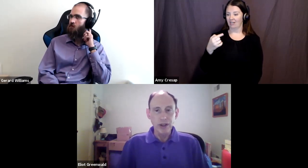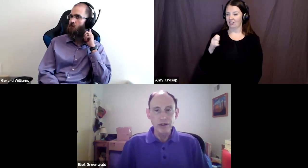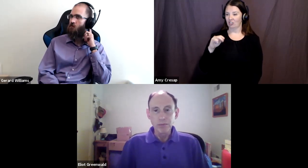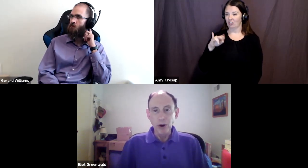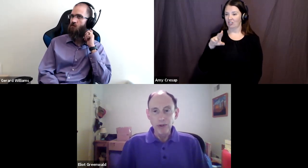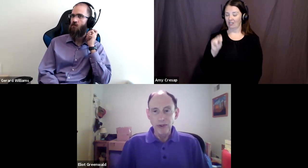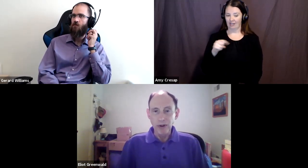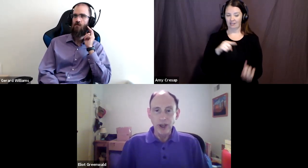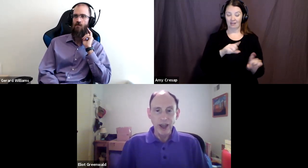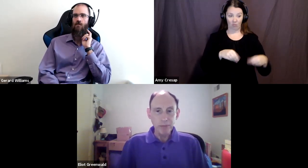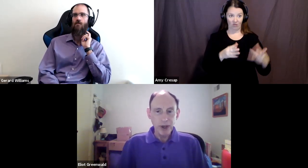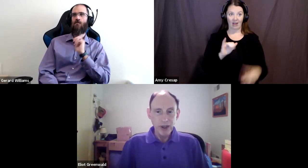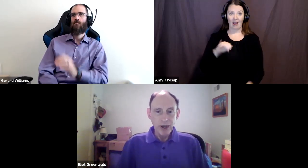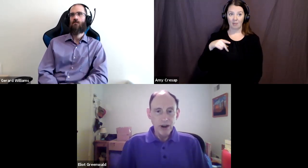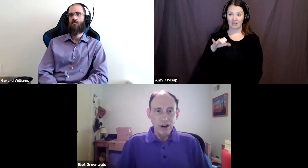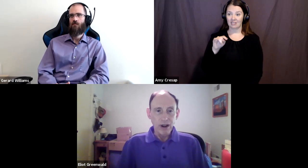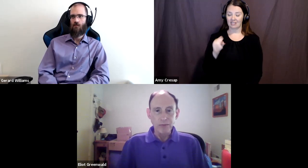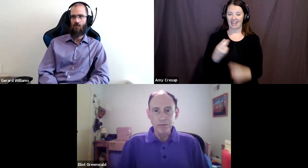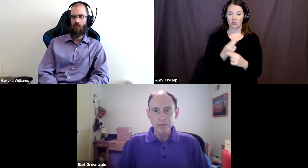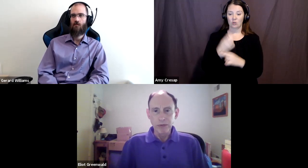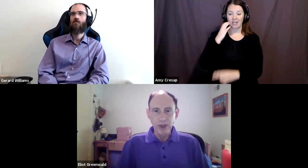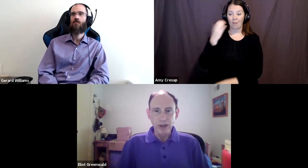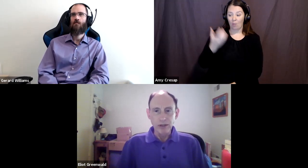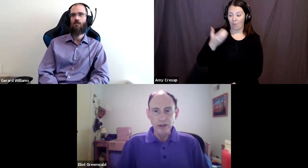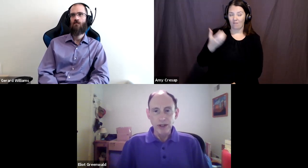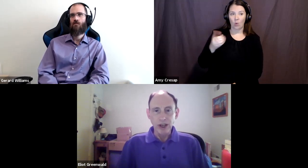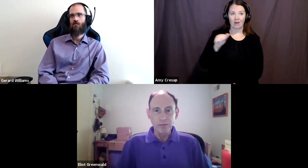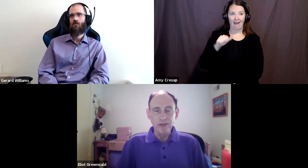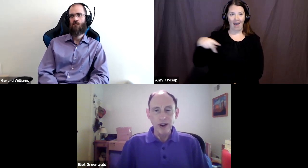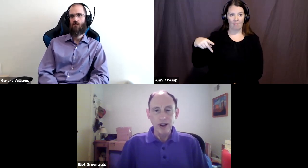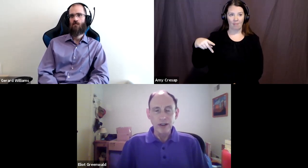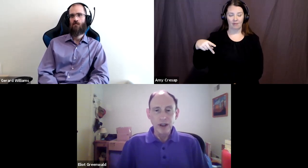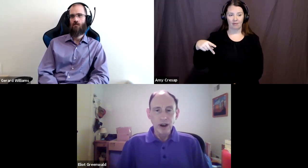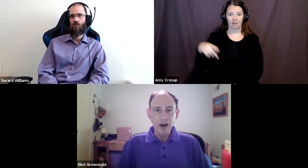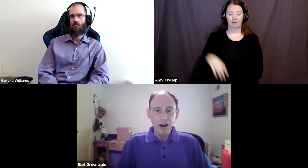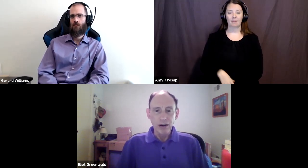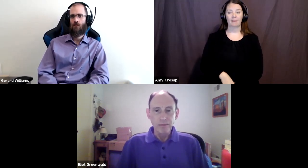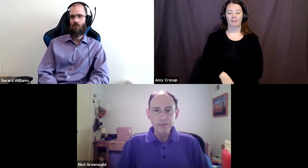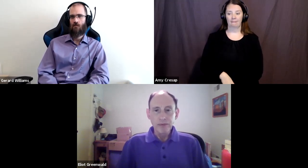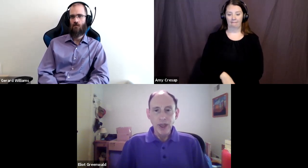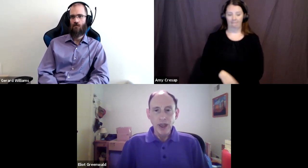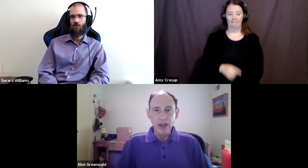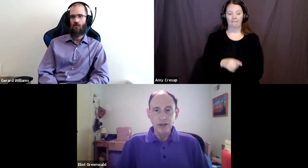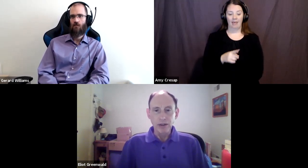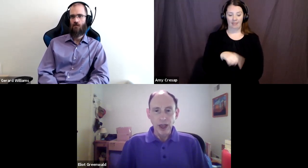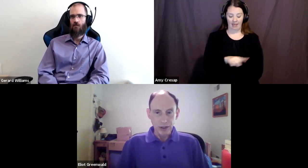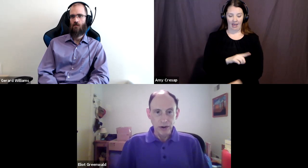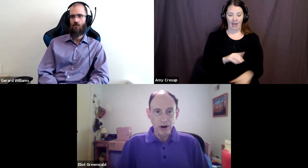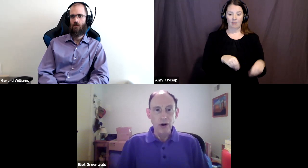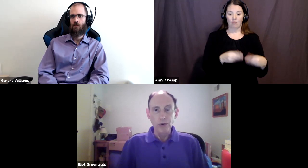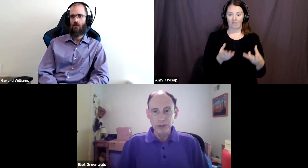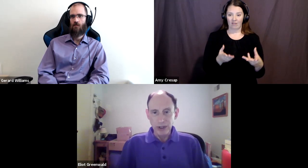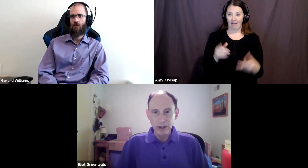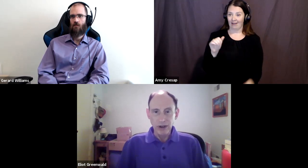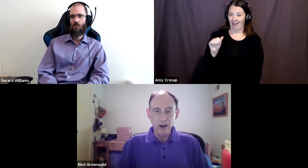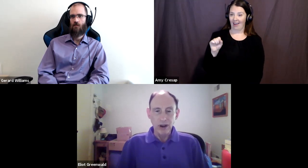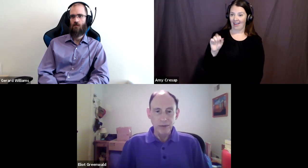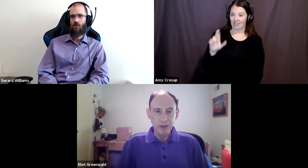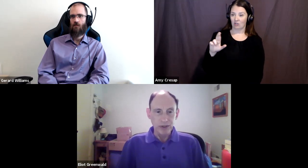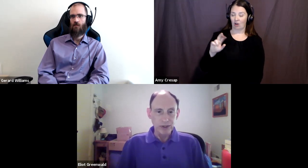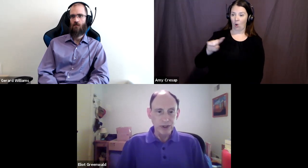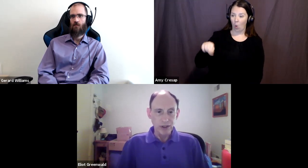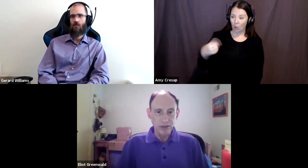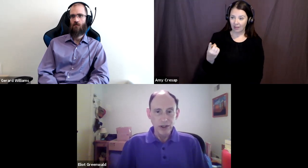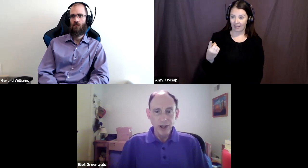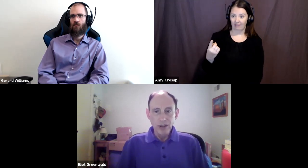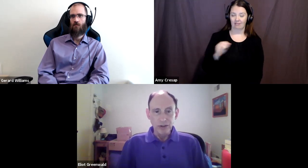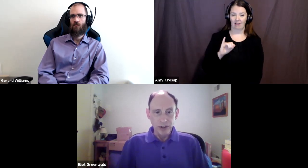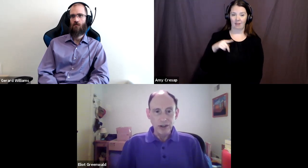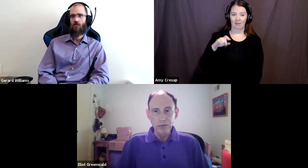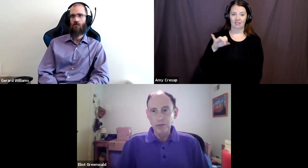a mobile phone app and they now provide ASR only IP CTS.